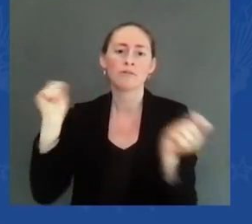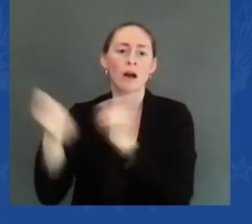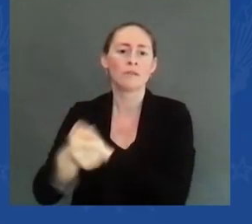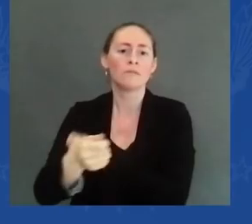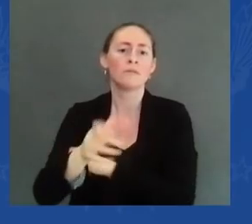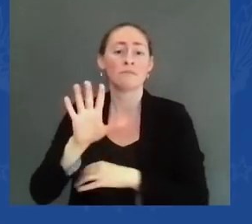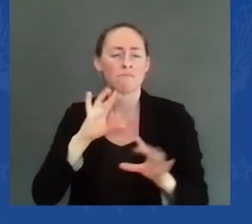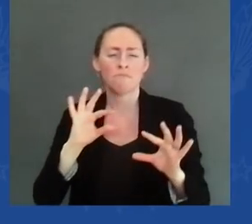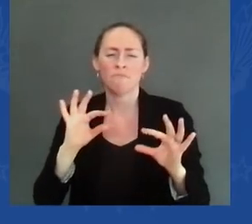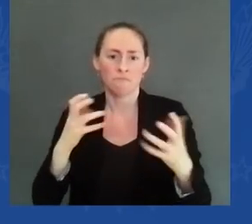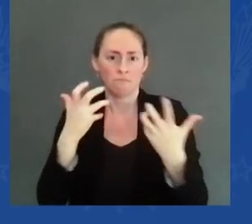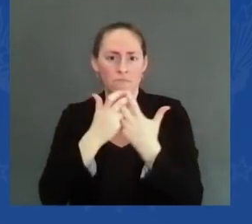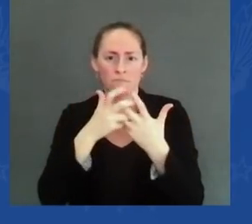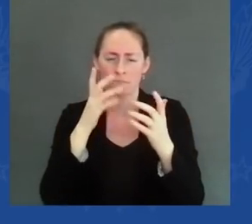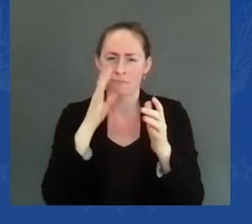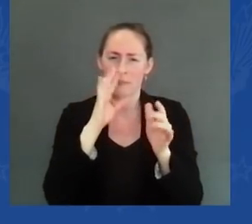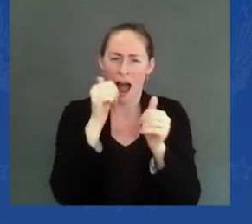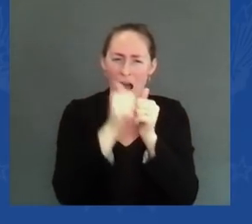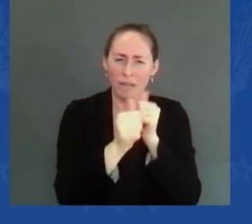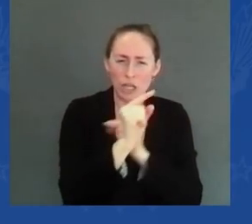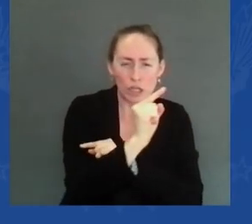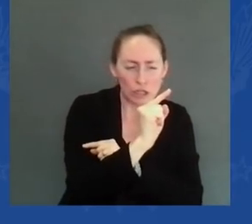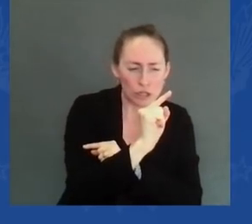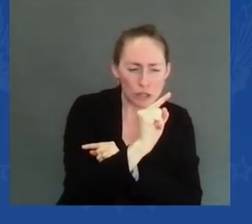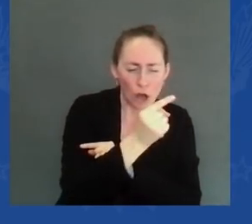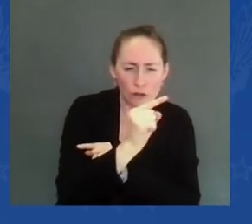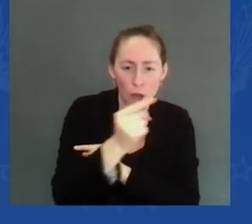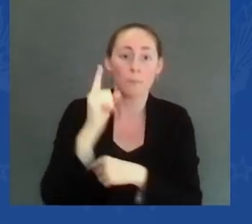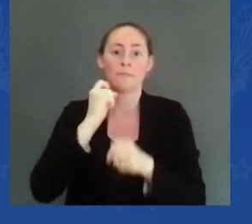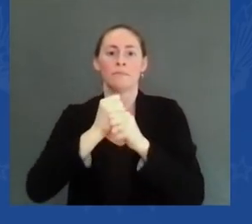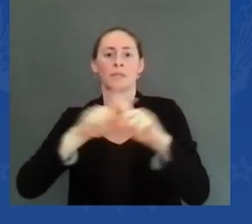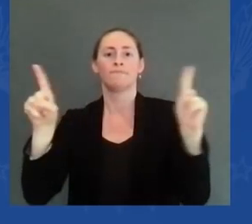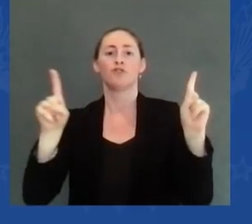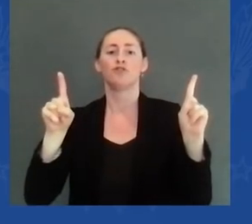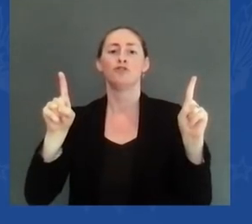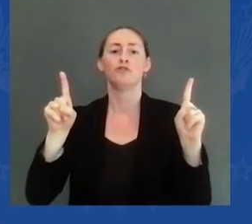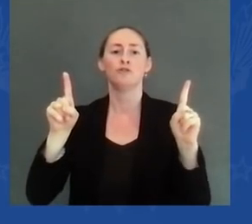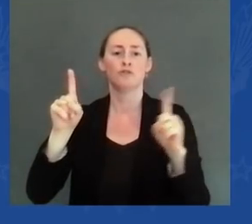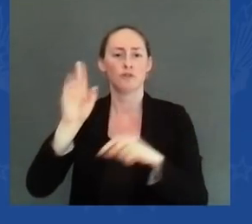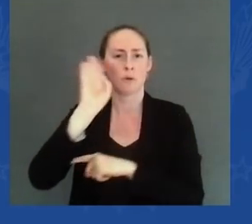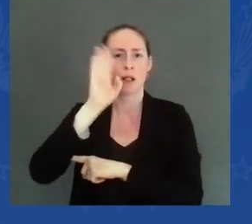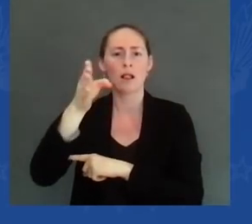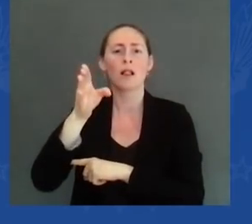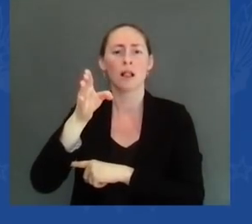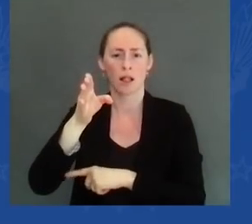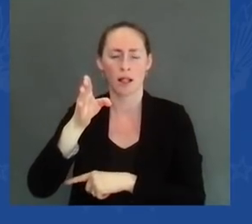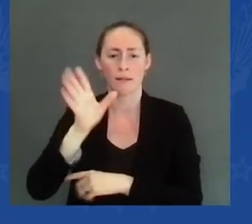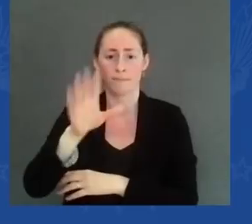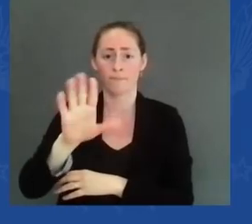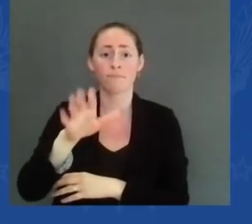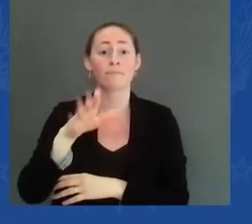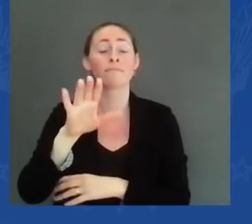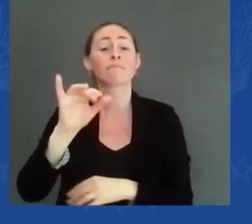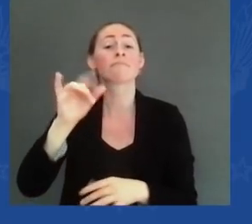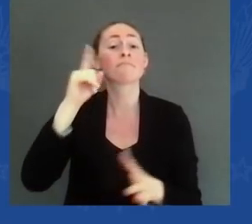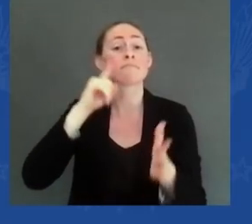a city block by two feet, flood-proof power stations,